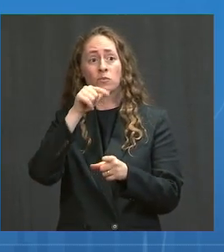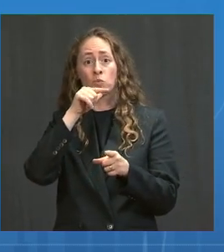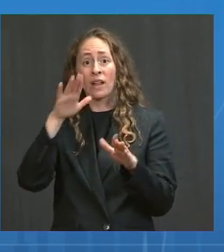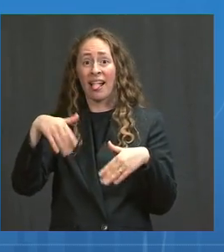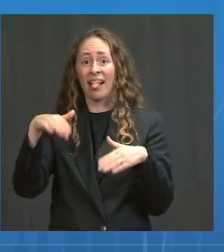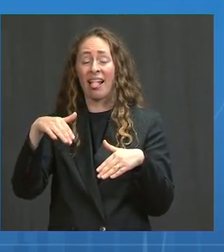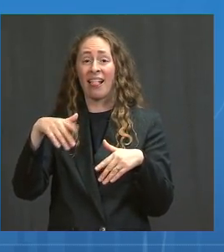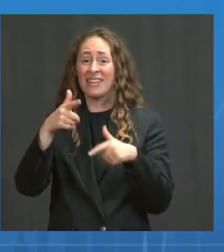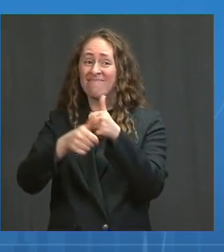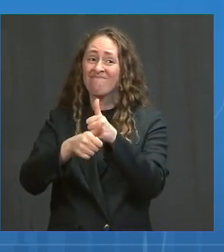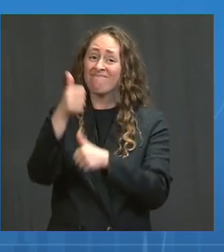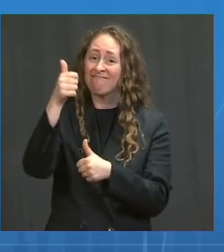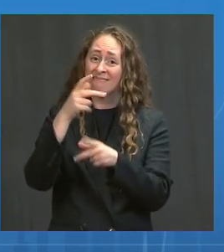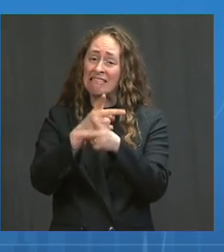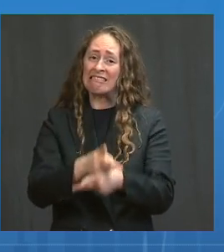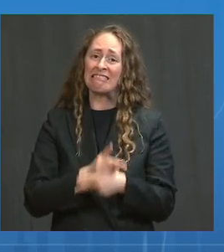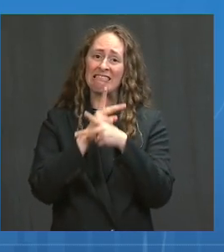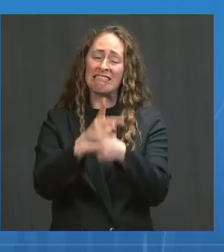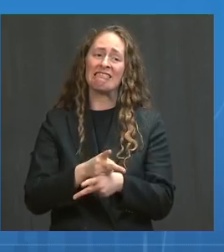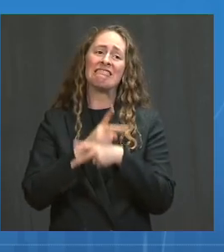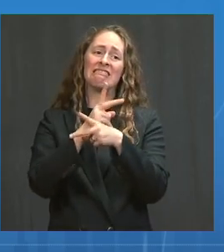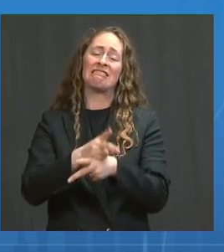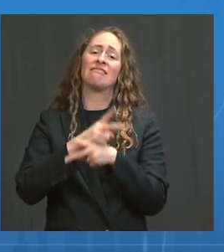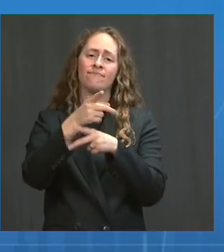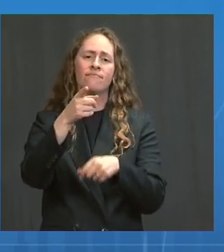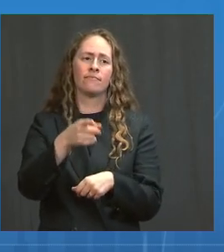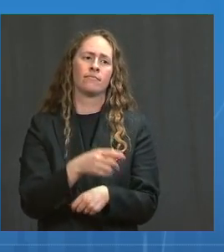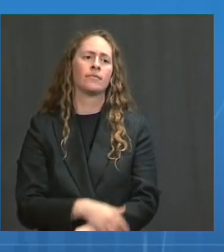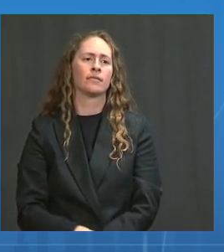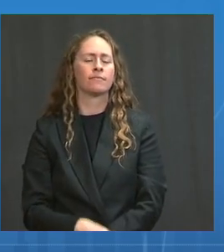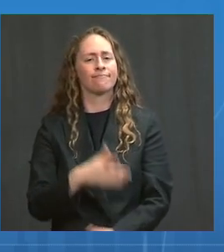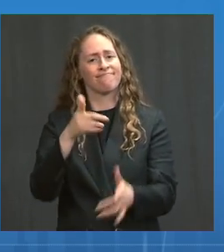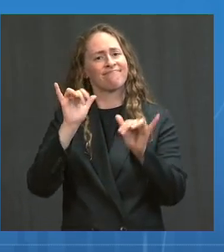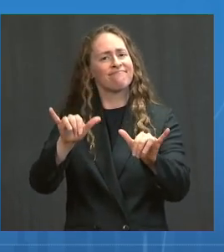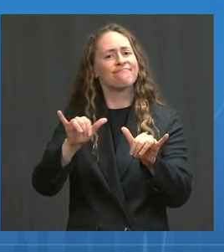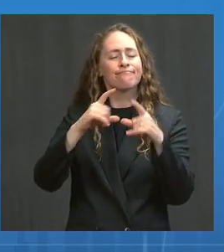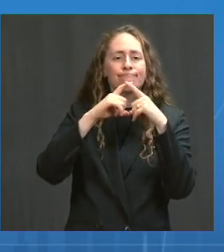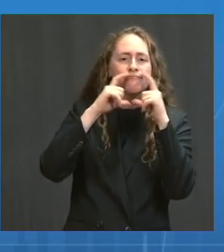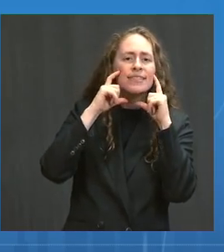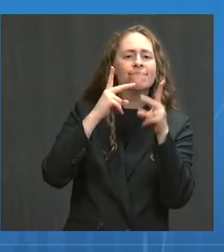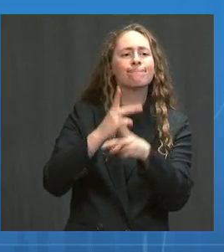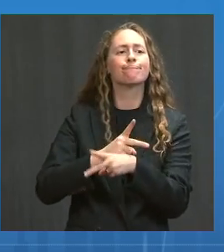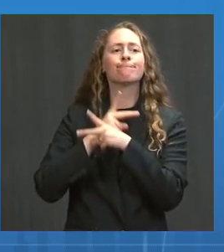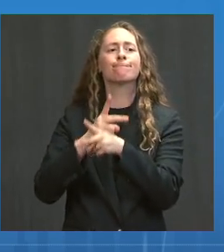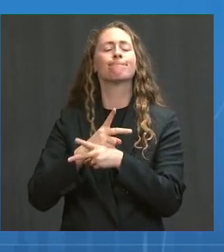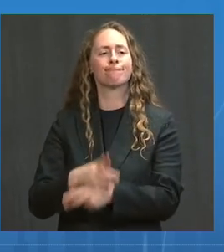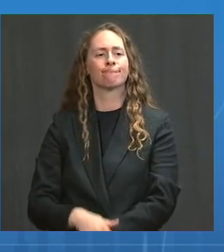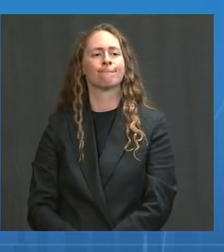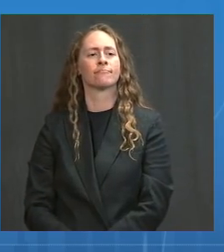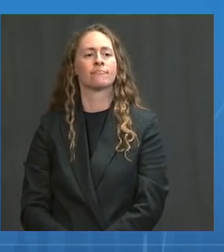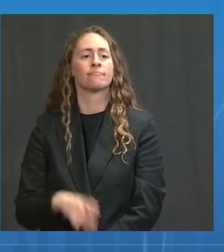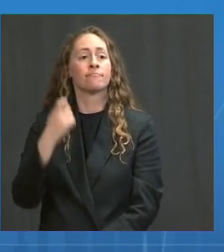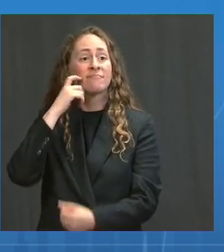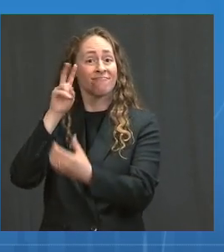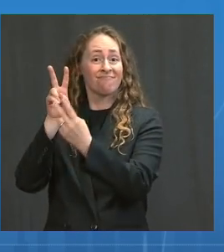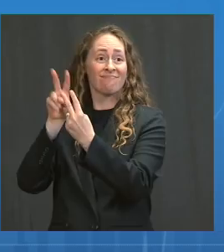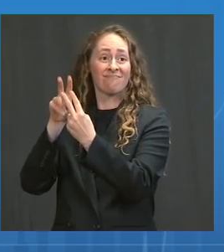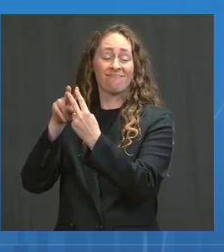And they need to continue to wear a mask and, as the doctors have said, get vaccinated as soon as possible.